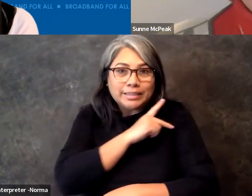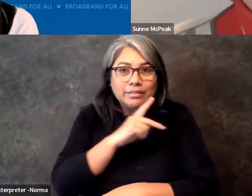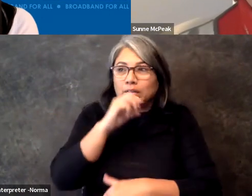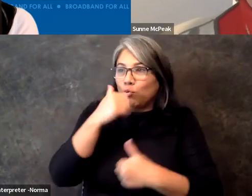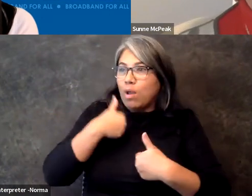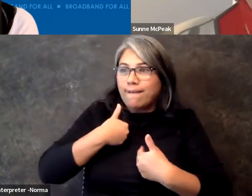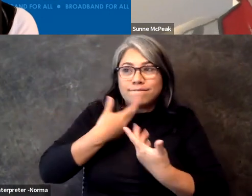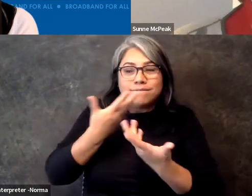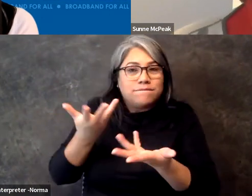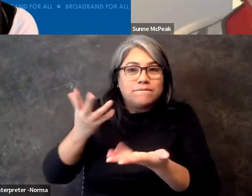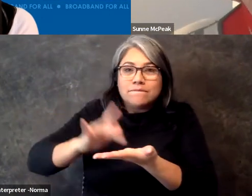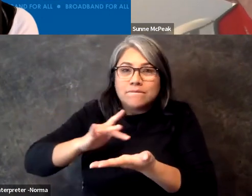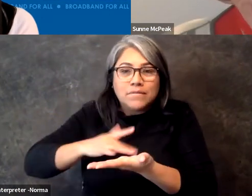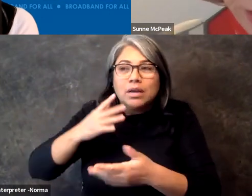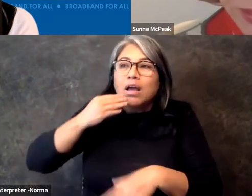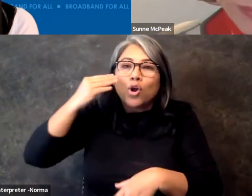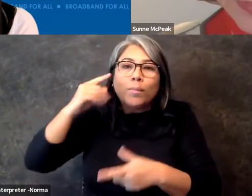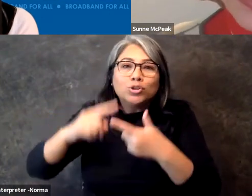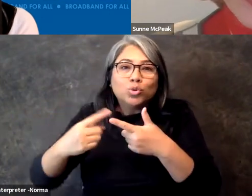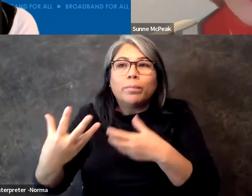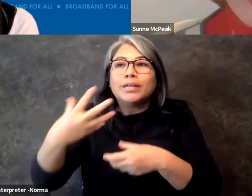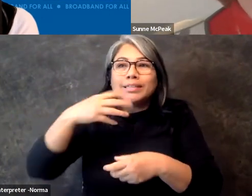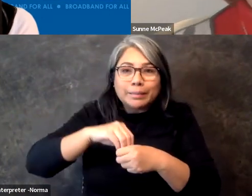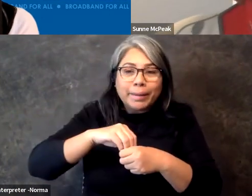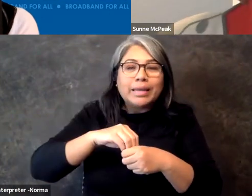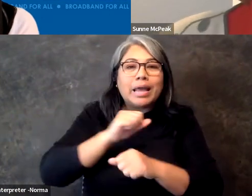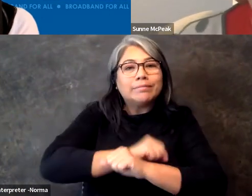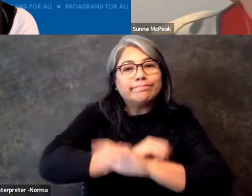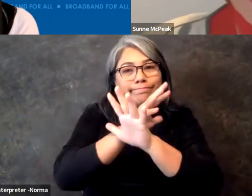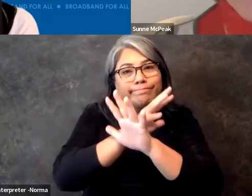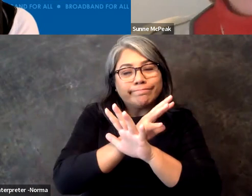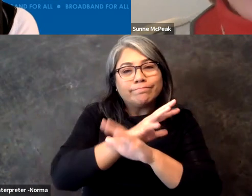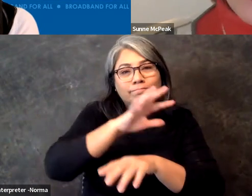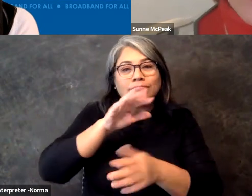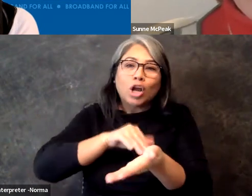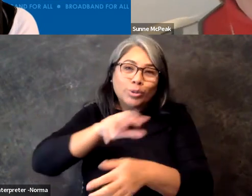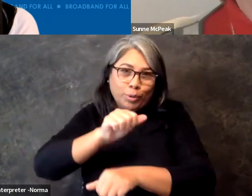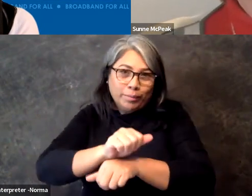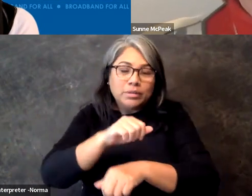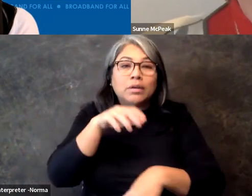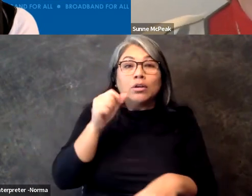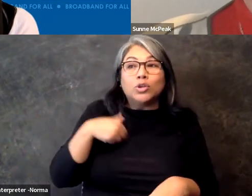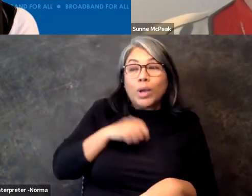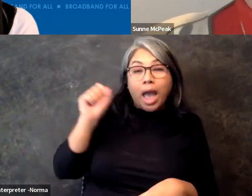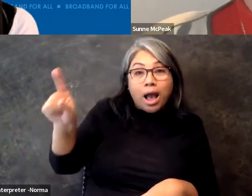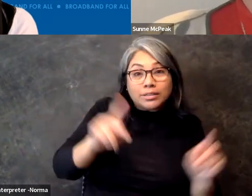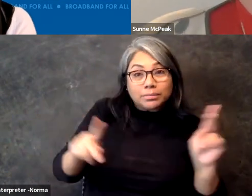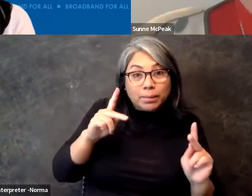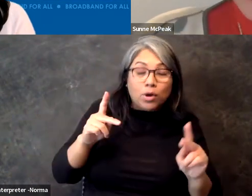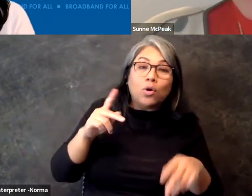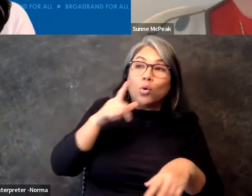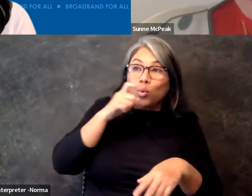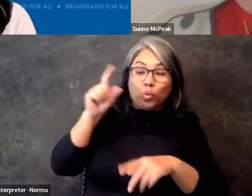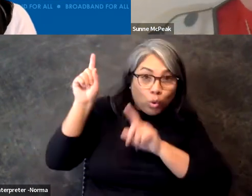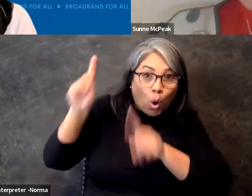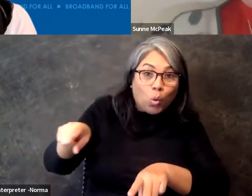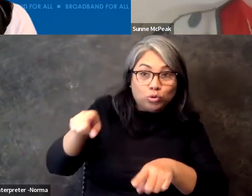at home to participate in tele health. When we ask those people who have been at these in-person Acp.